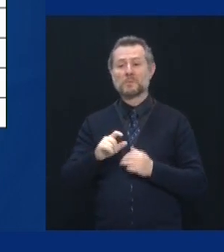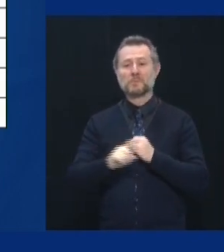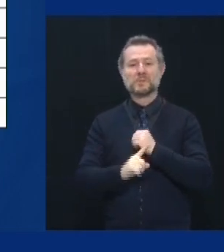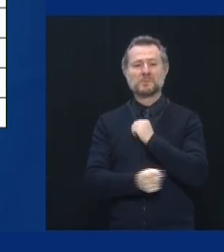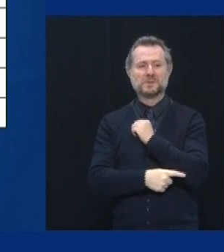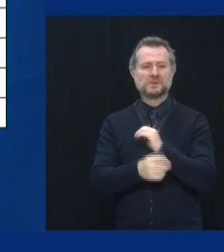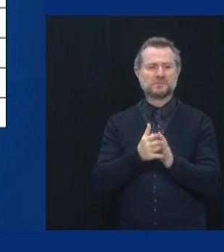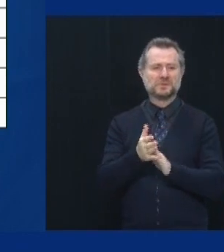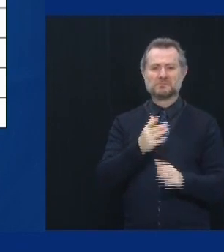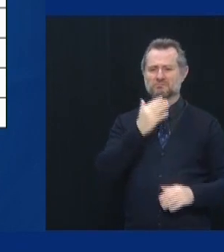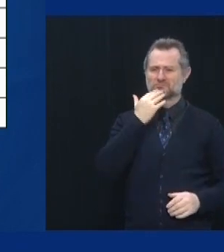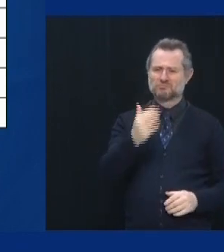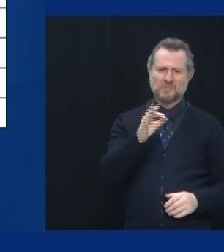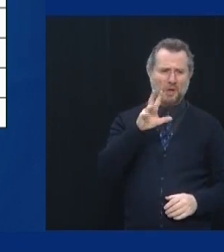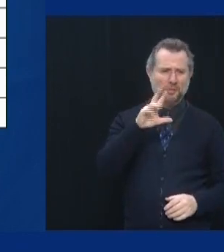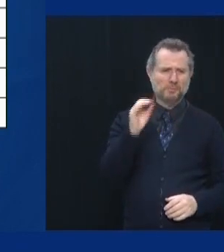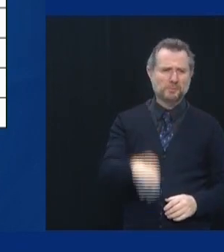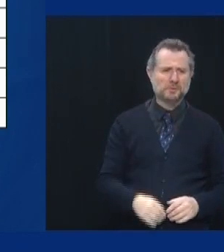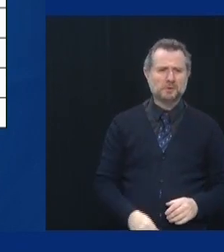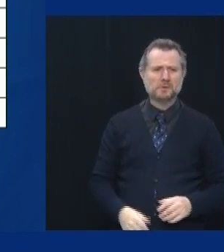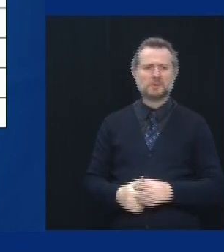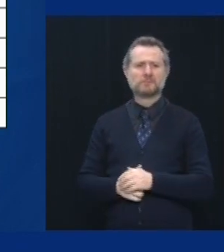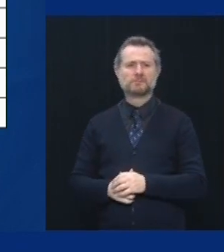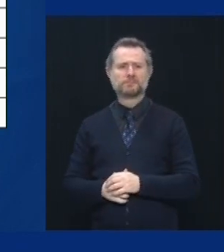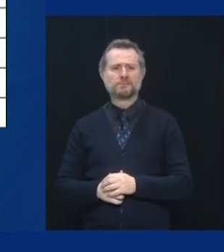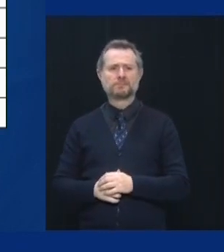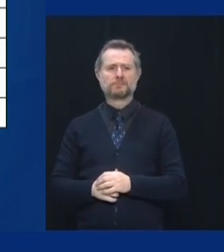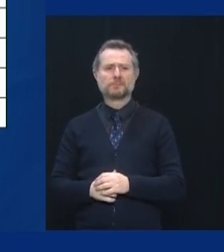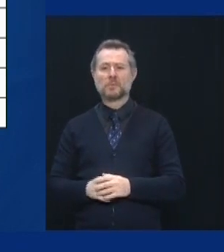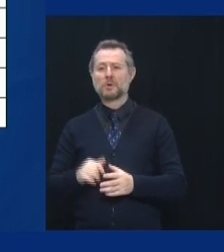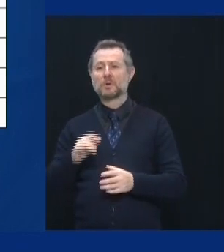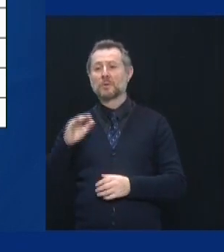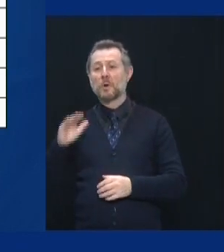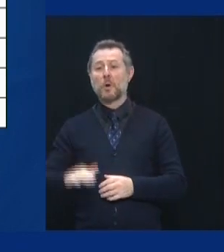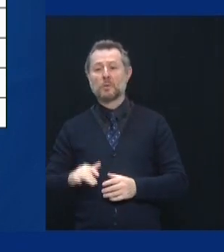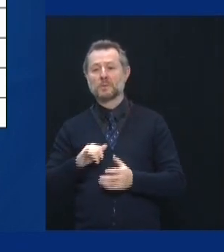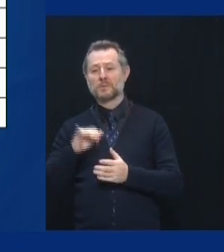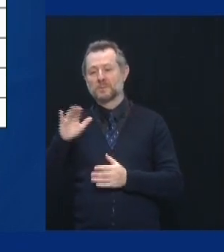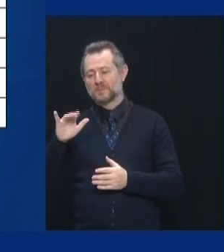ACROSS THE STATE,ySo# 95%, CUYAHOGA MEDICAL CENTER IN ITHACA, GREAT